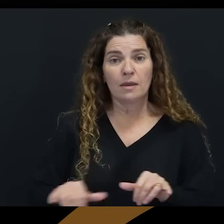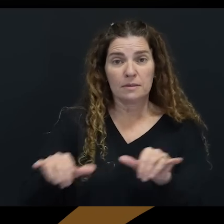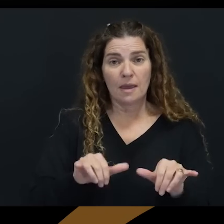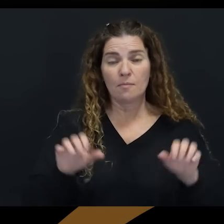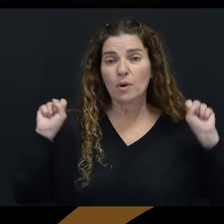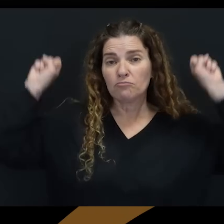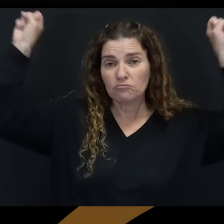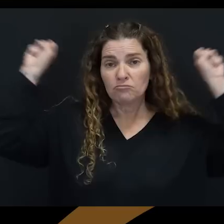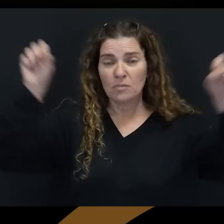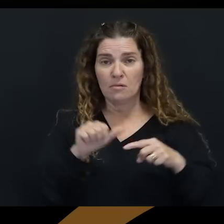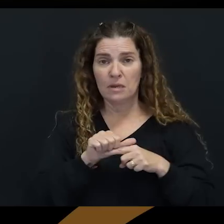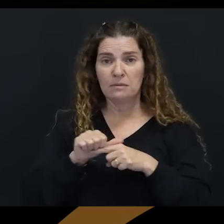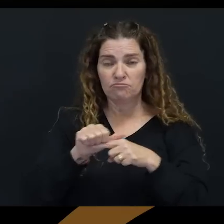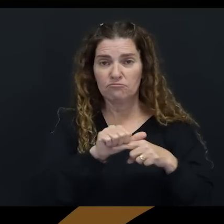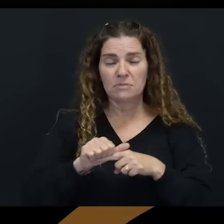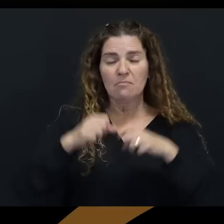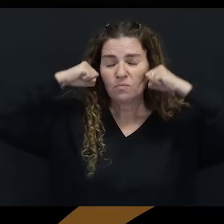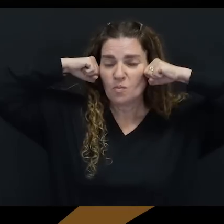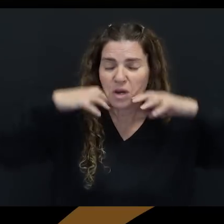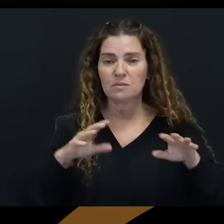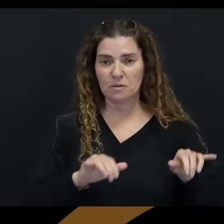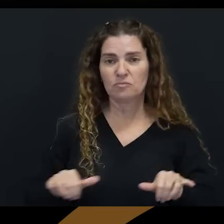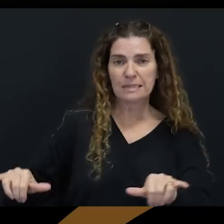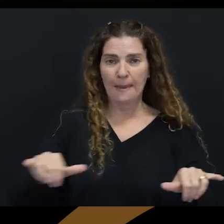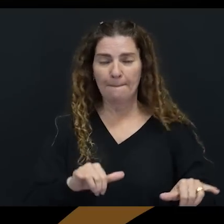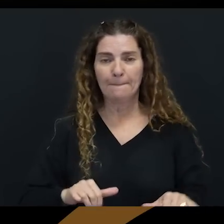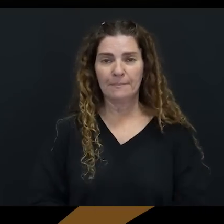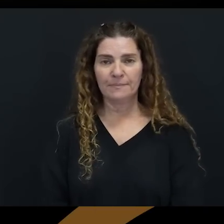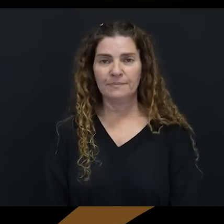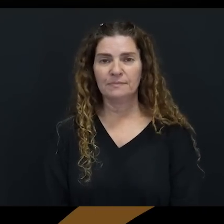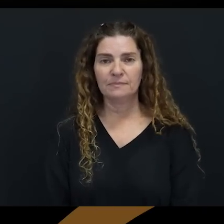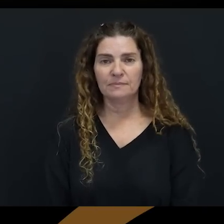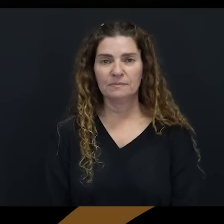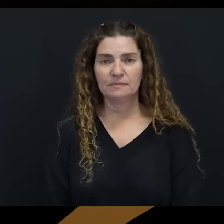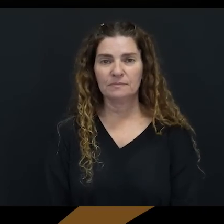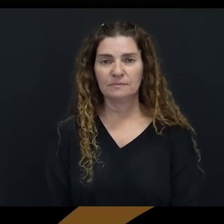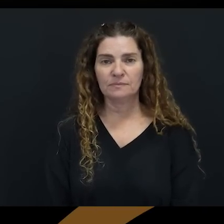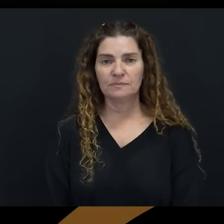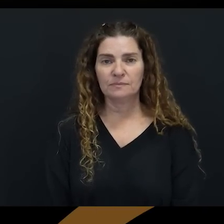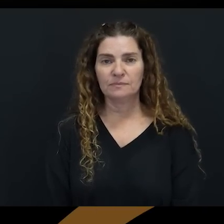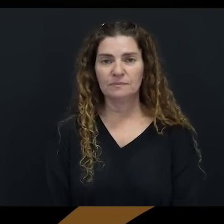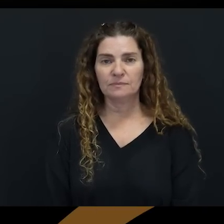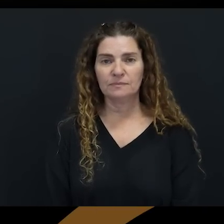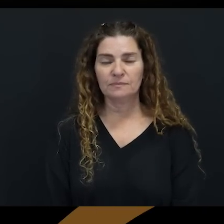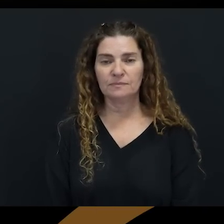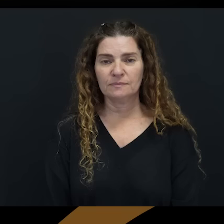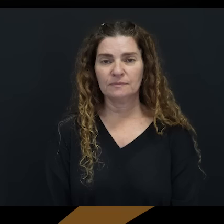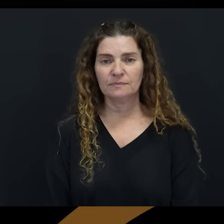We practice the same way. We sweat the same way. Feel the rhythm of my arms. [Yells]